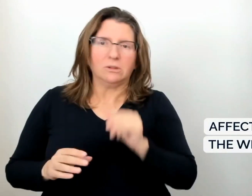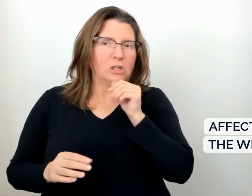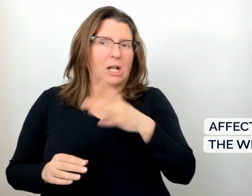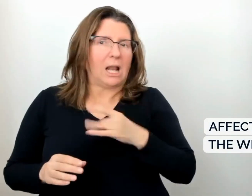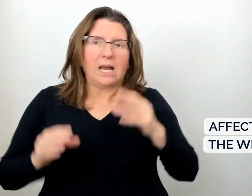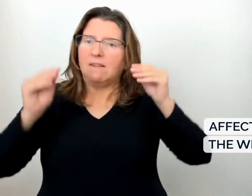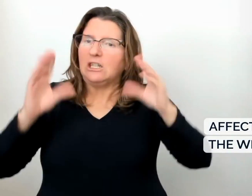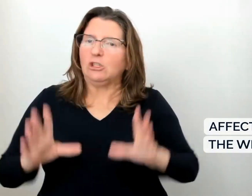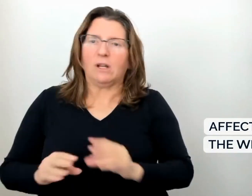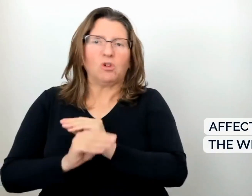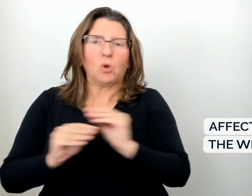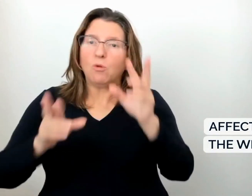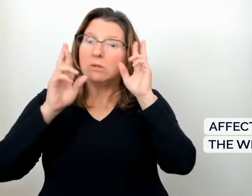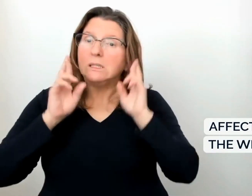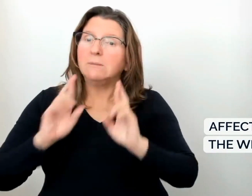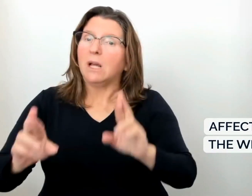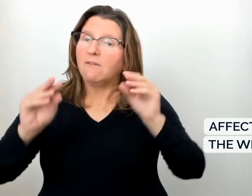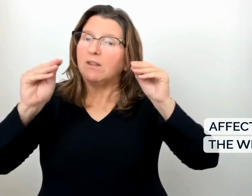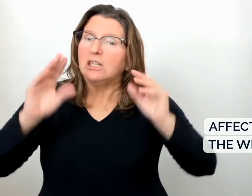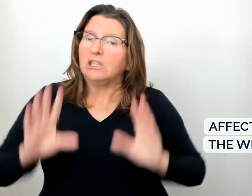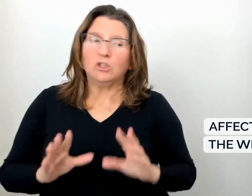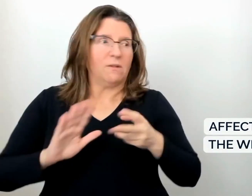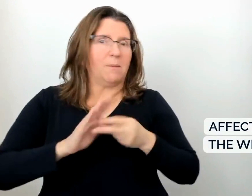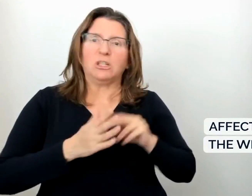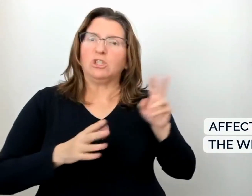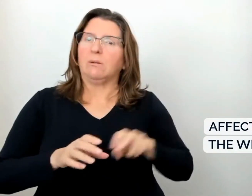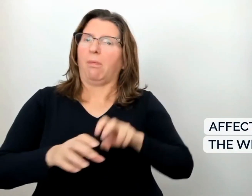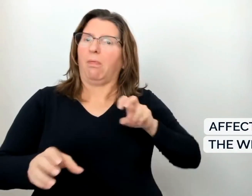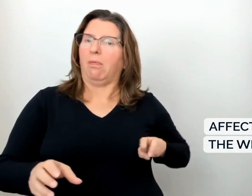She said she didn't like them. She said she didn't respect them. So she wouldn't engage.